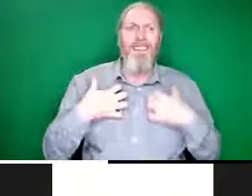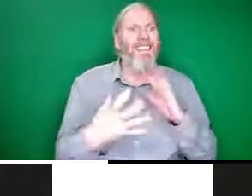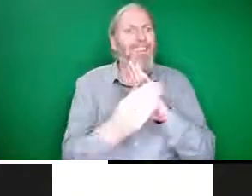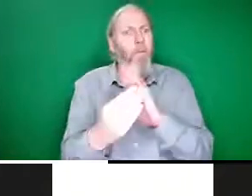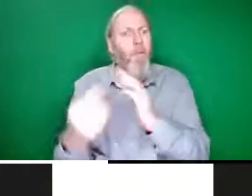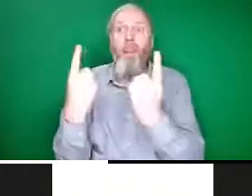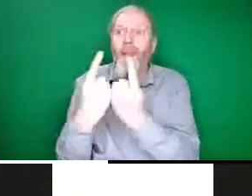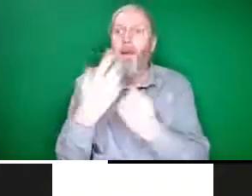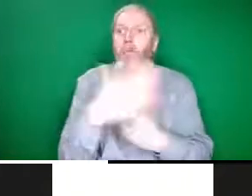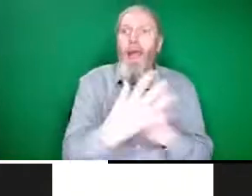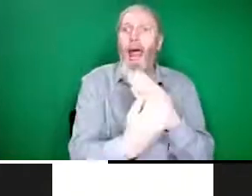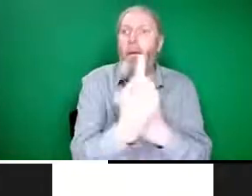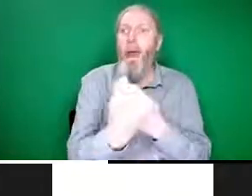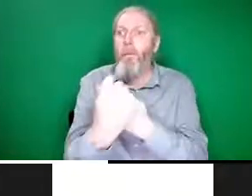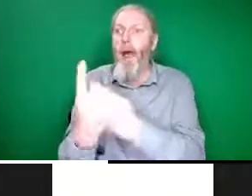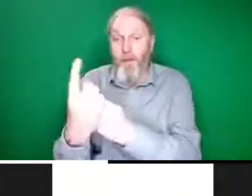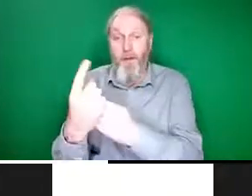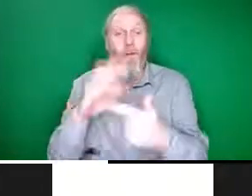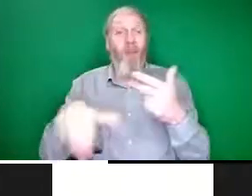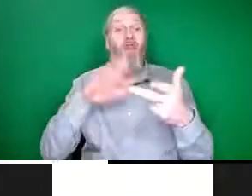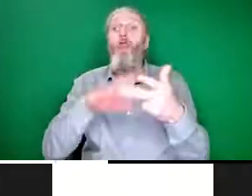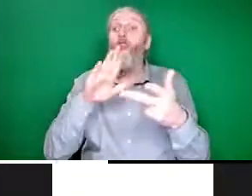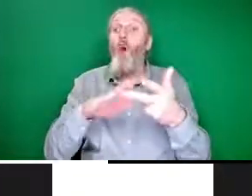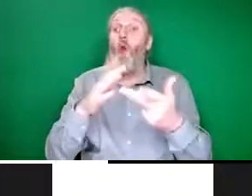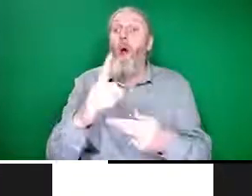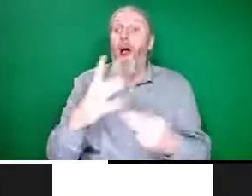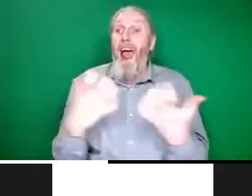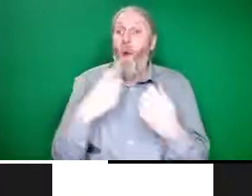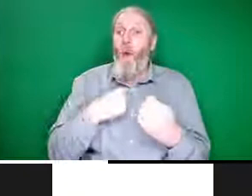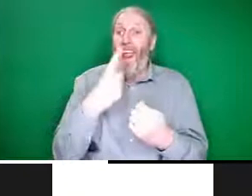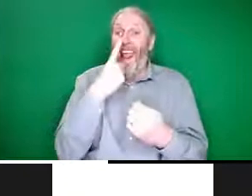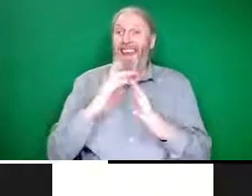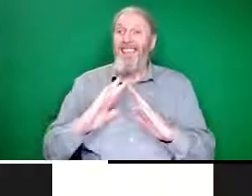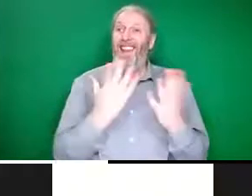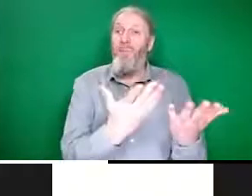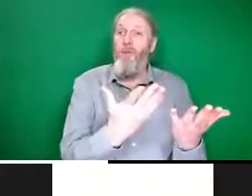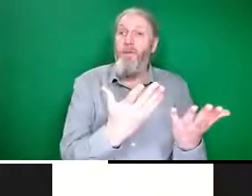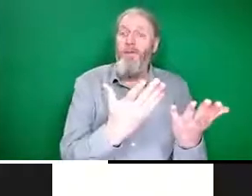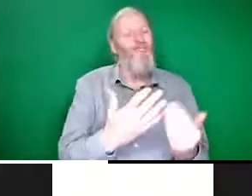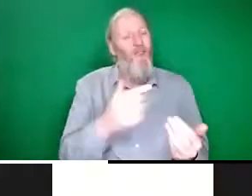special about here in the South East and how these two agendas come together so strongly in the South East of